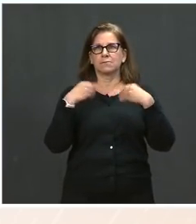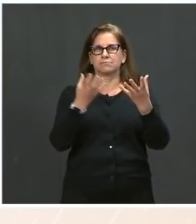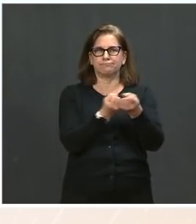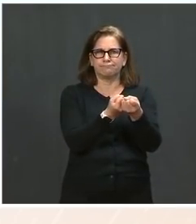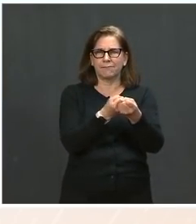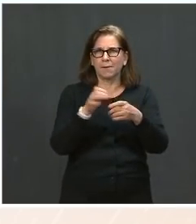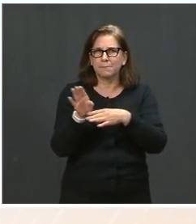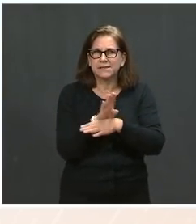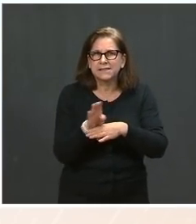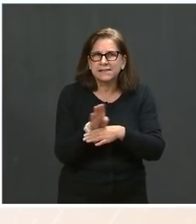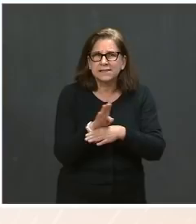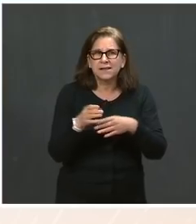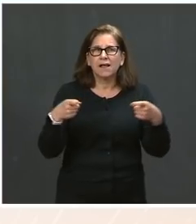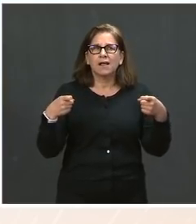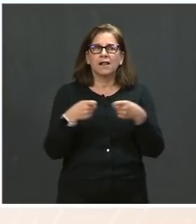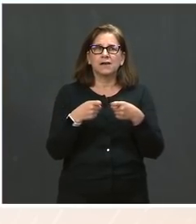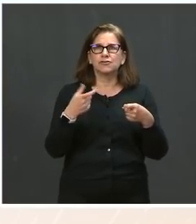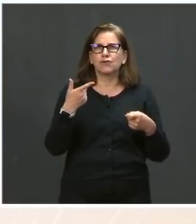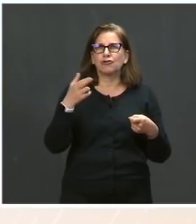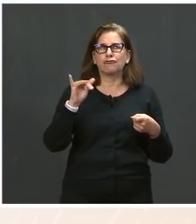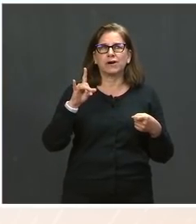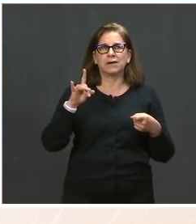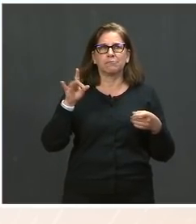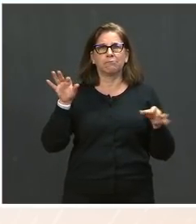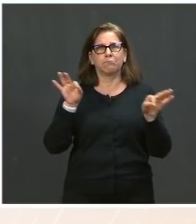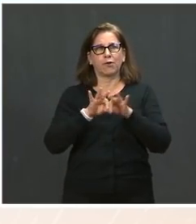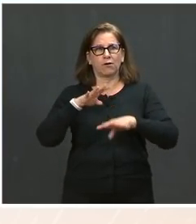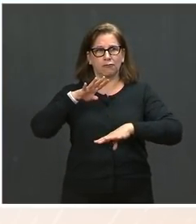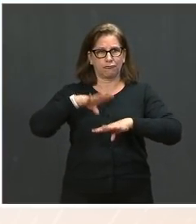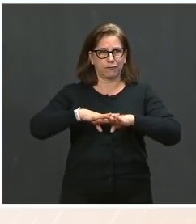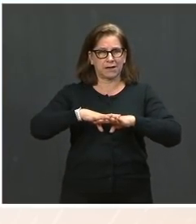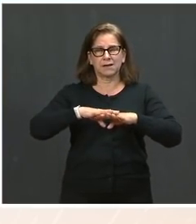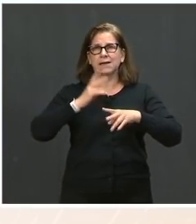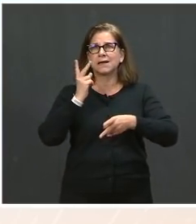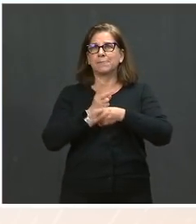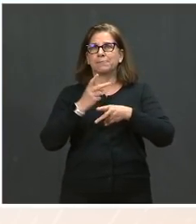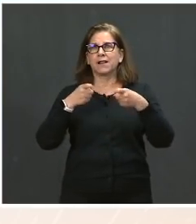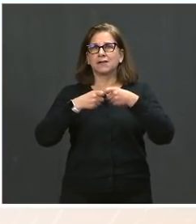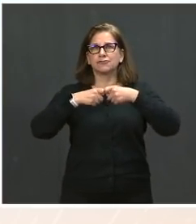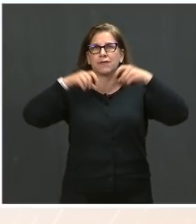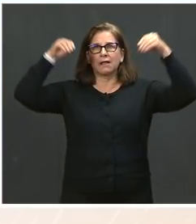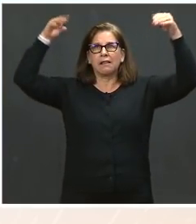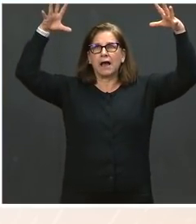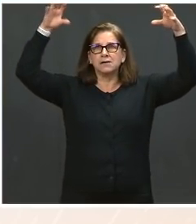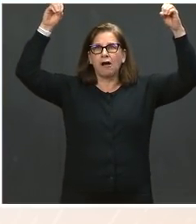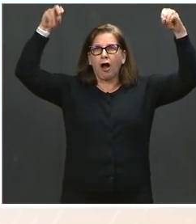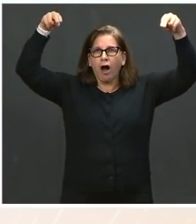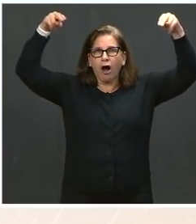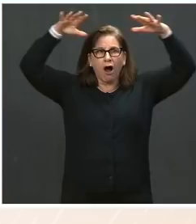that keeps the lights on. After what happened in Texas, can anybody really doubt that electricity